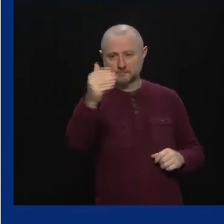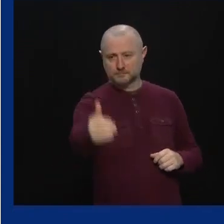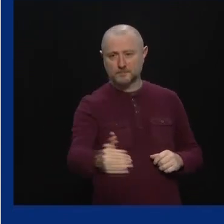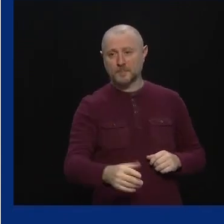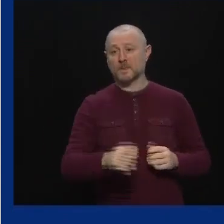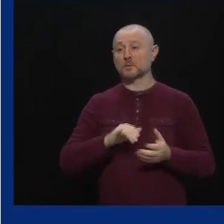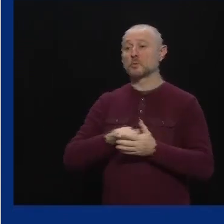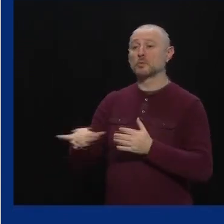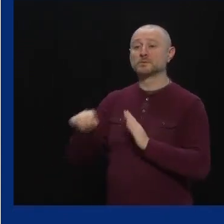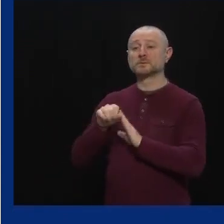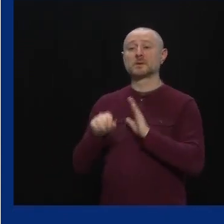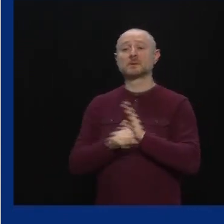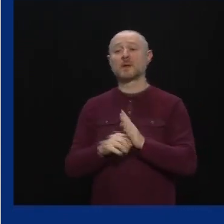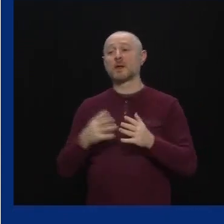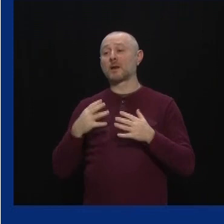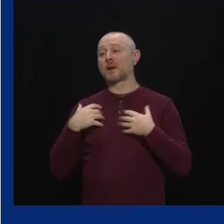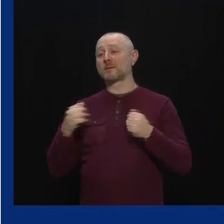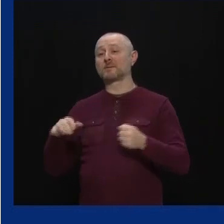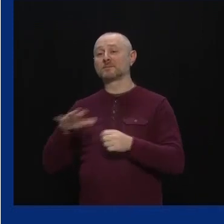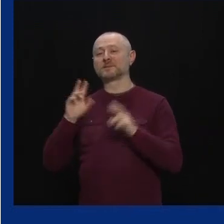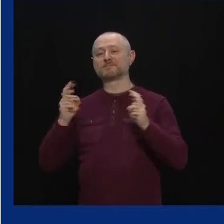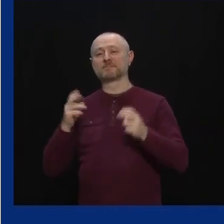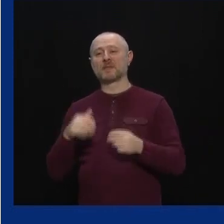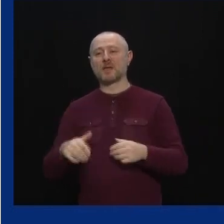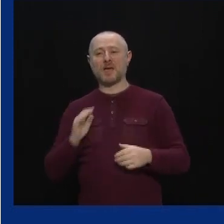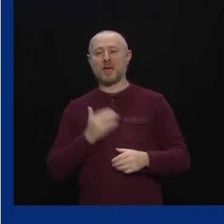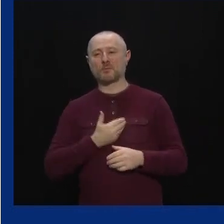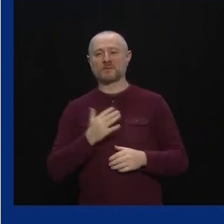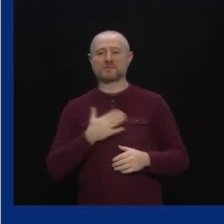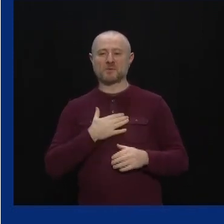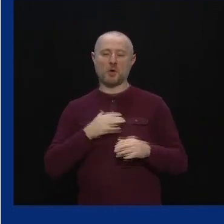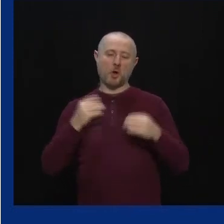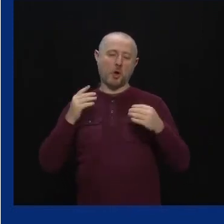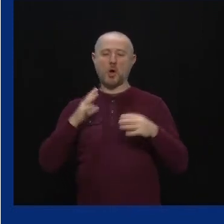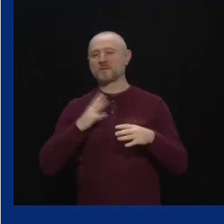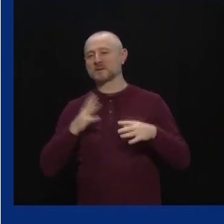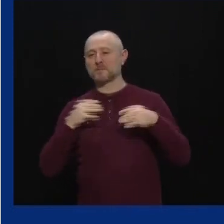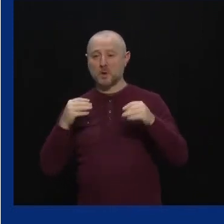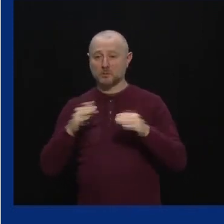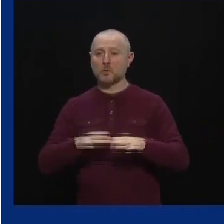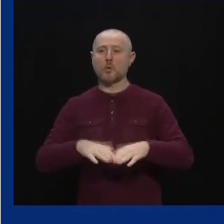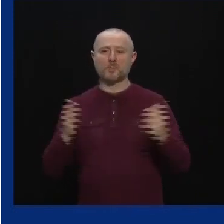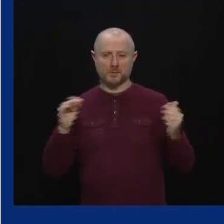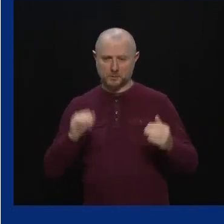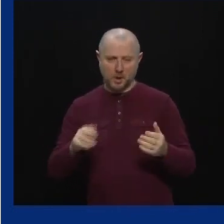MARCH 2020, AND THEY HAVE FURTHER 90 DAYS.